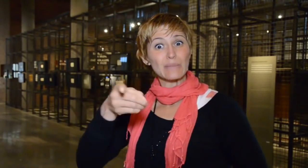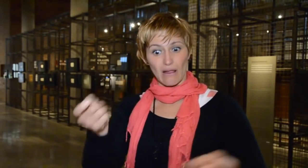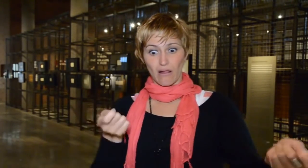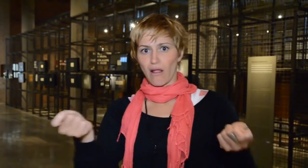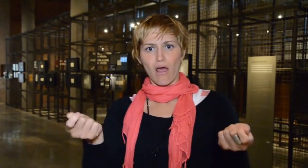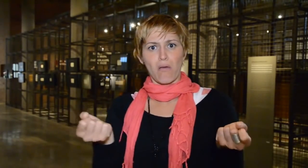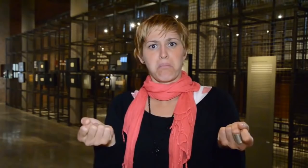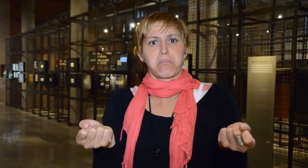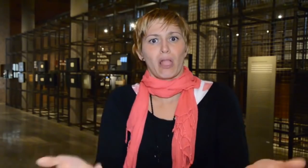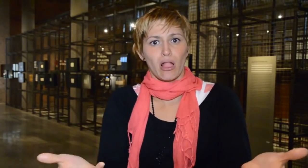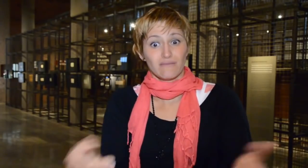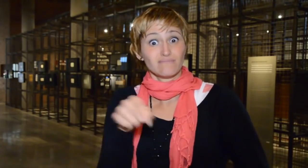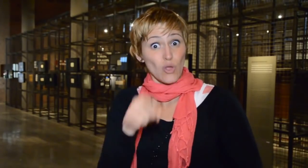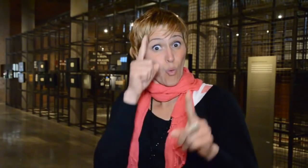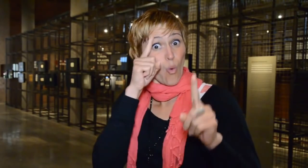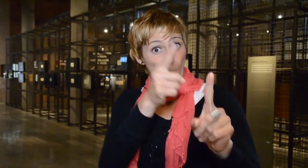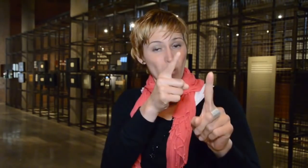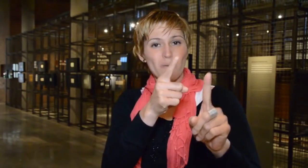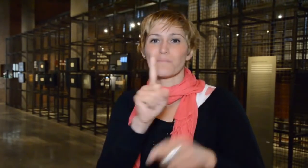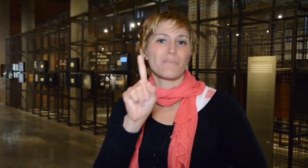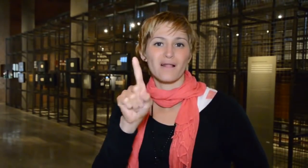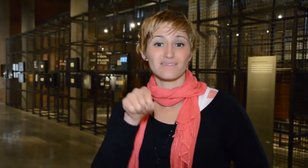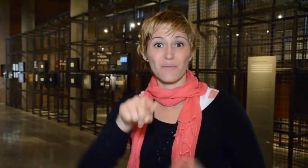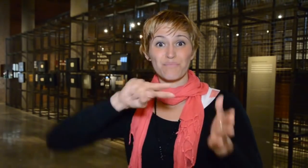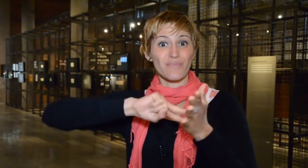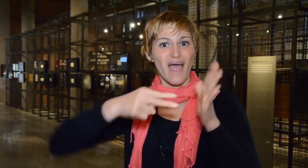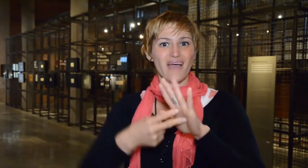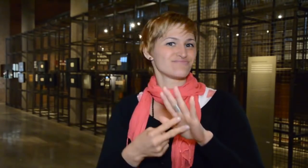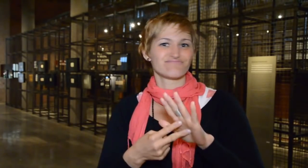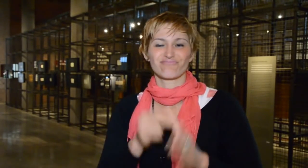the jails to the point where the NP